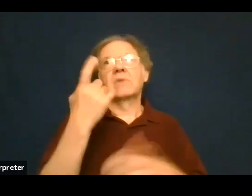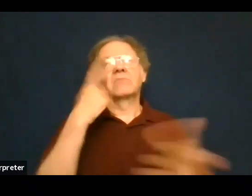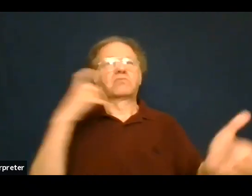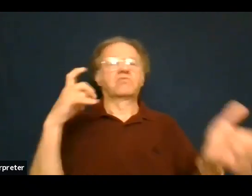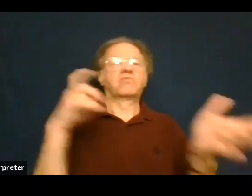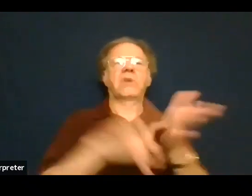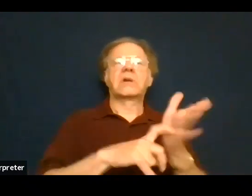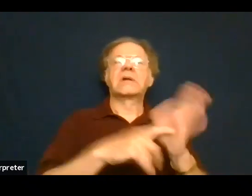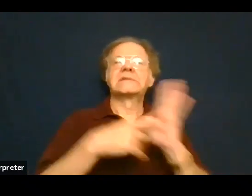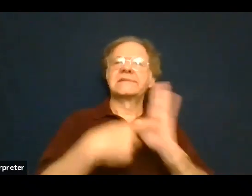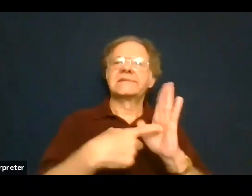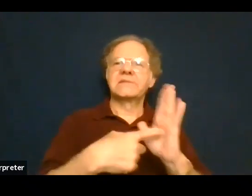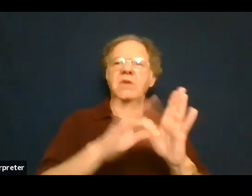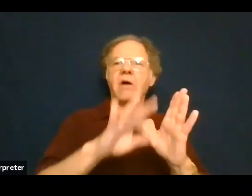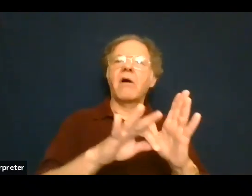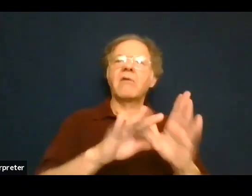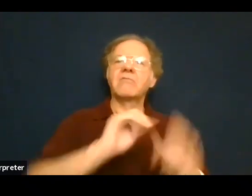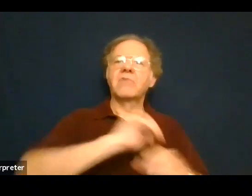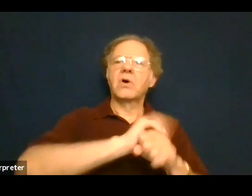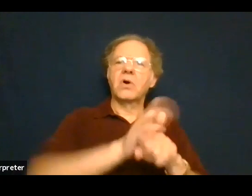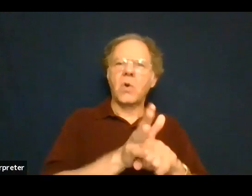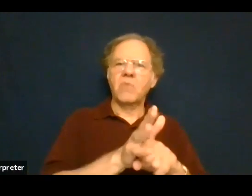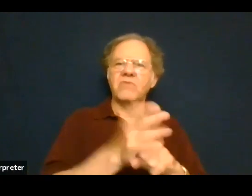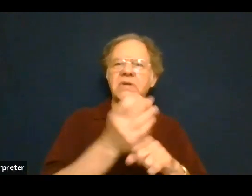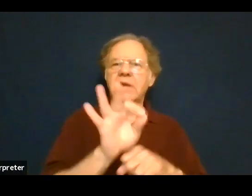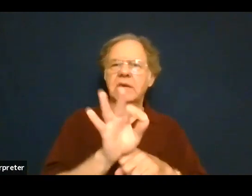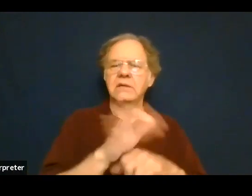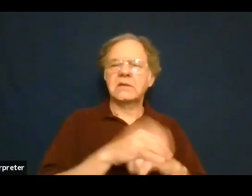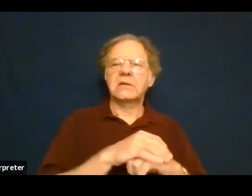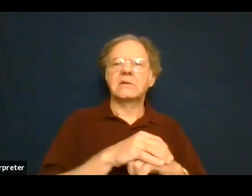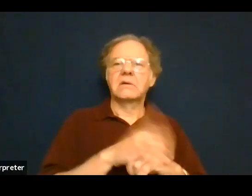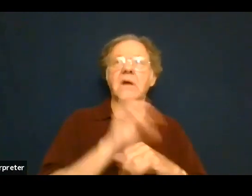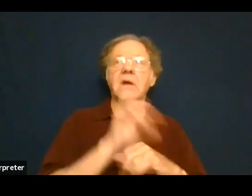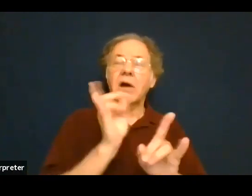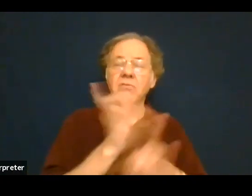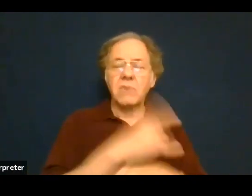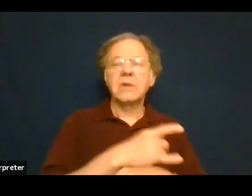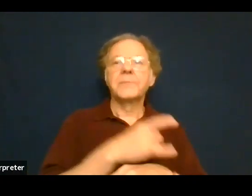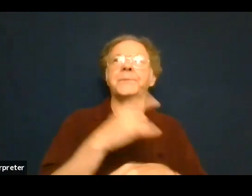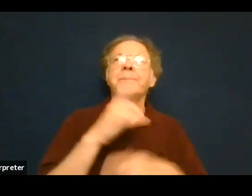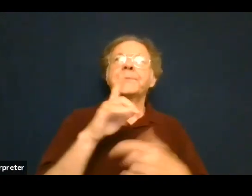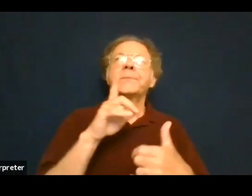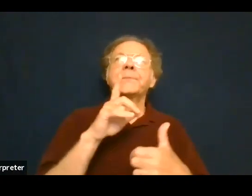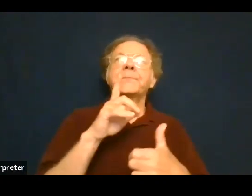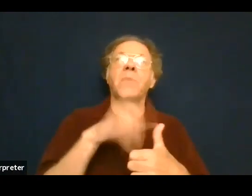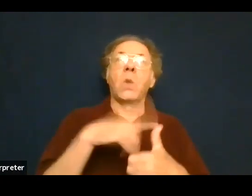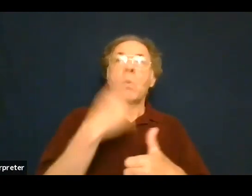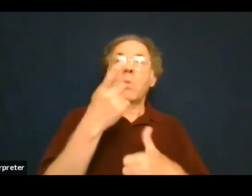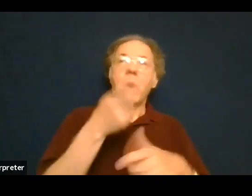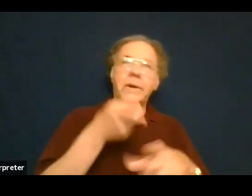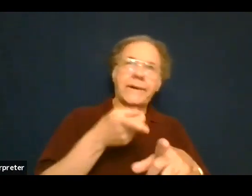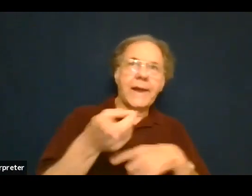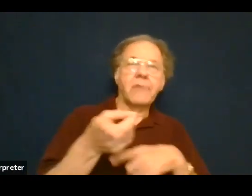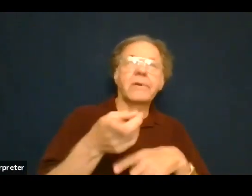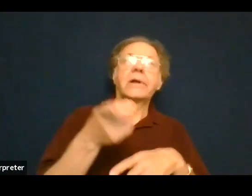of COVID-19. And, ironically, one of the areas that the Usher genes can